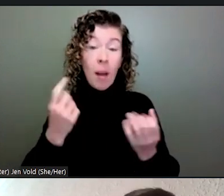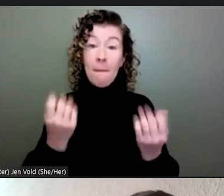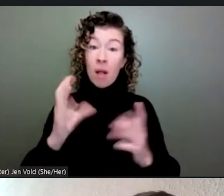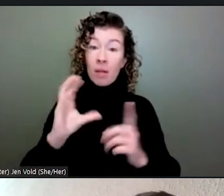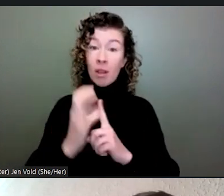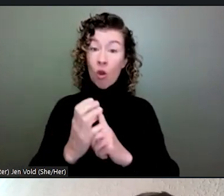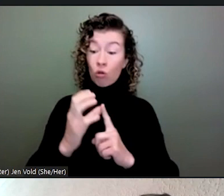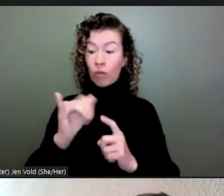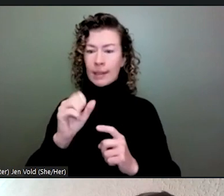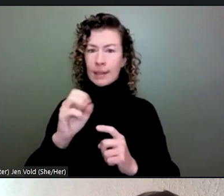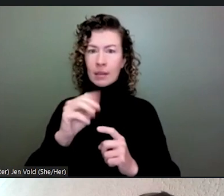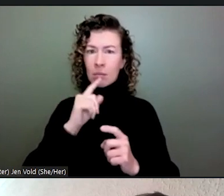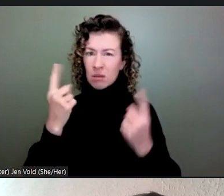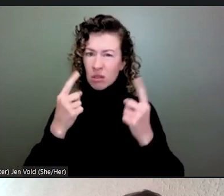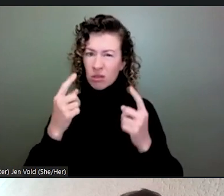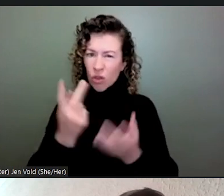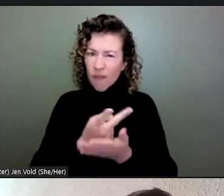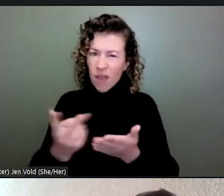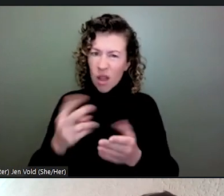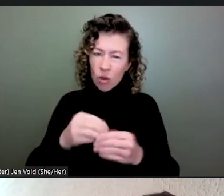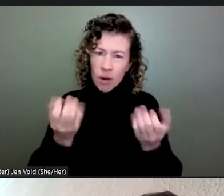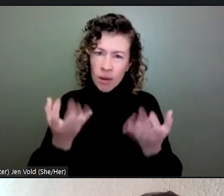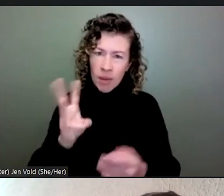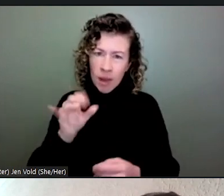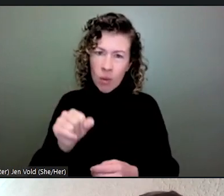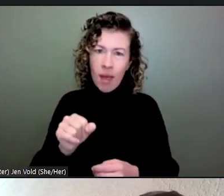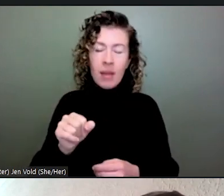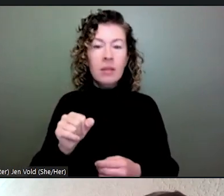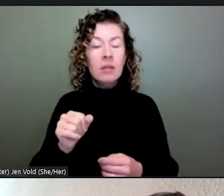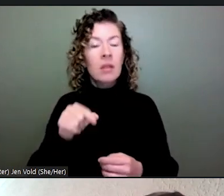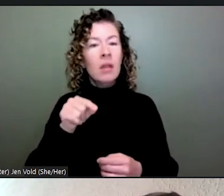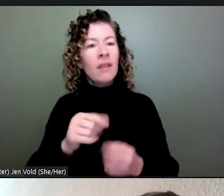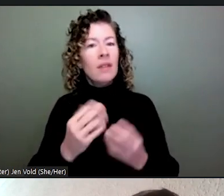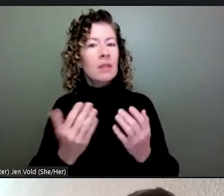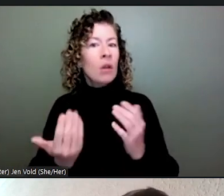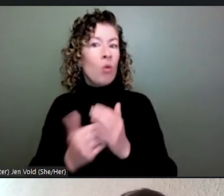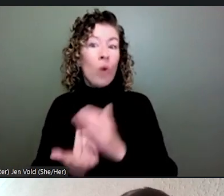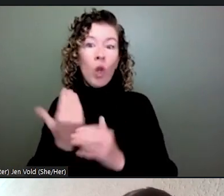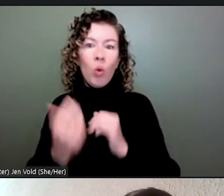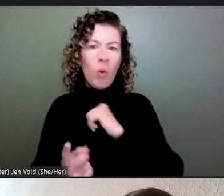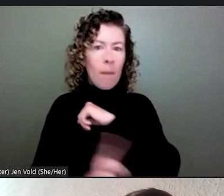through many ways, this kind of a kind of renewed kind of punitive, harsher tone amongst European countries.